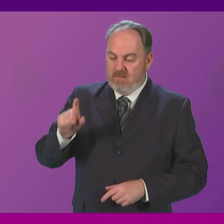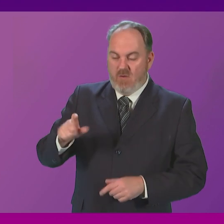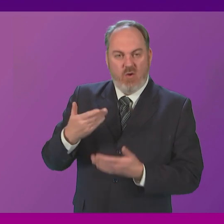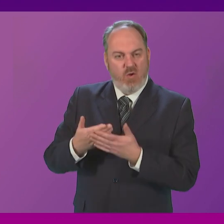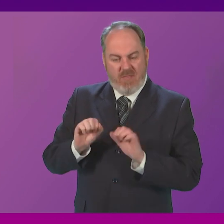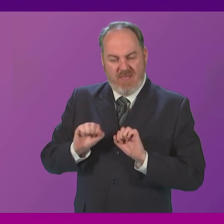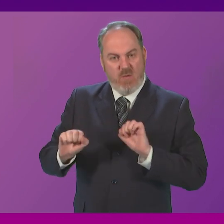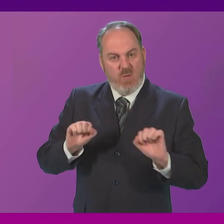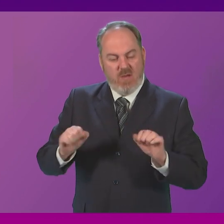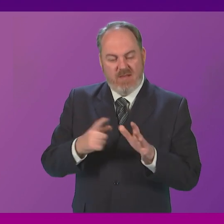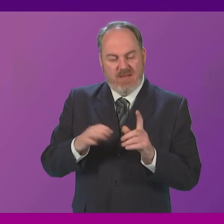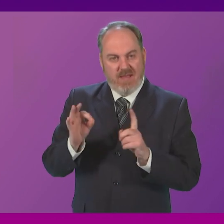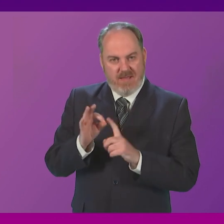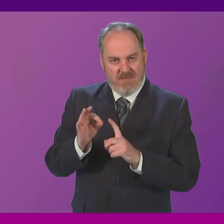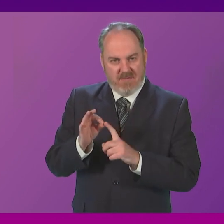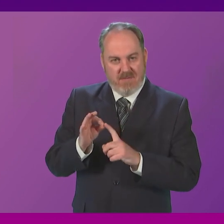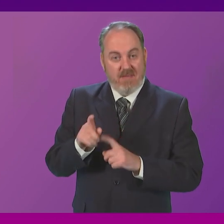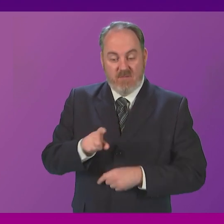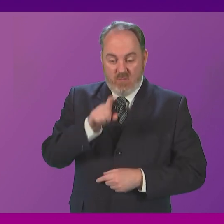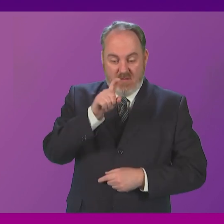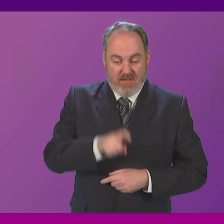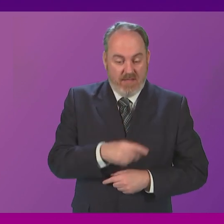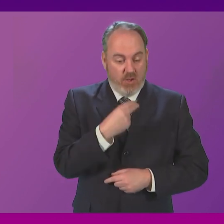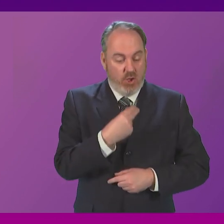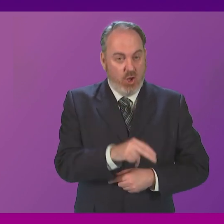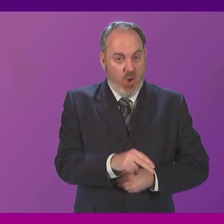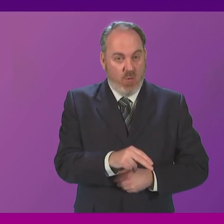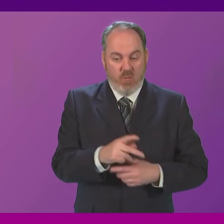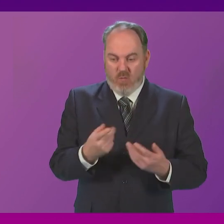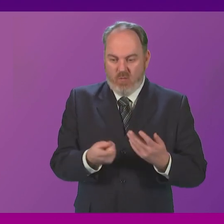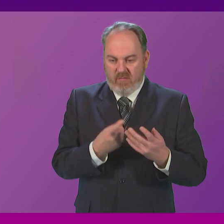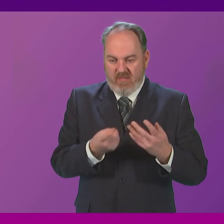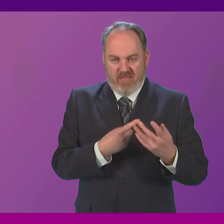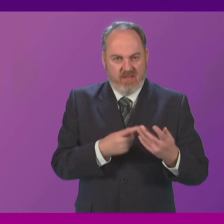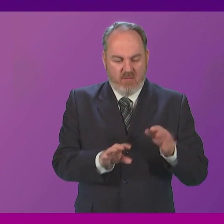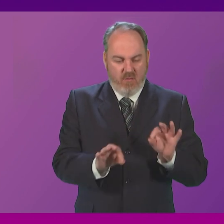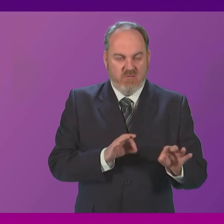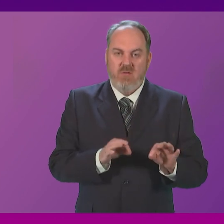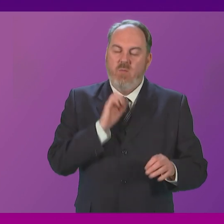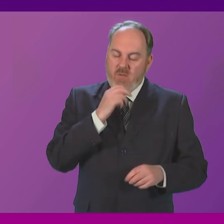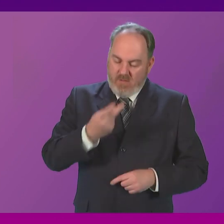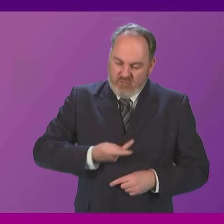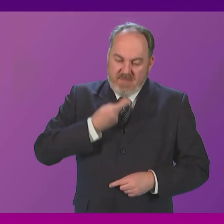If any member records a vote other than a yes vote, we will re-run the voting question.